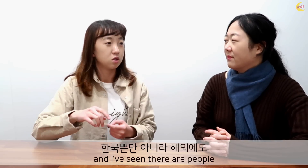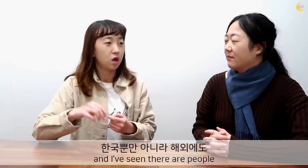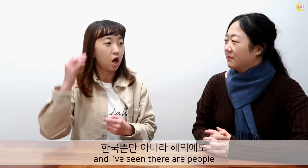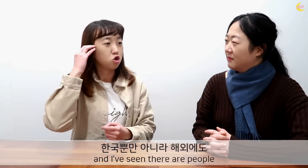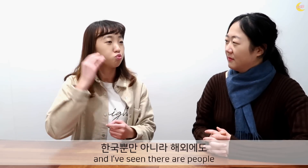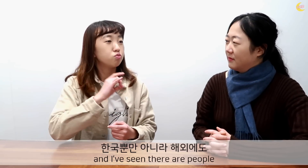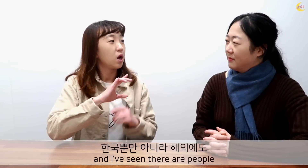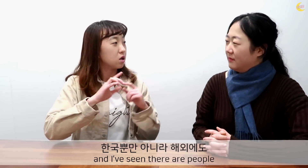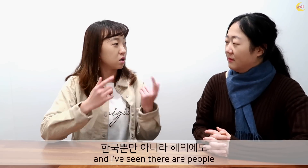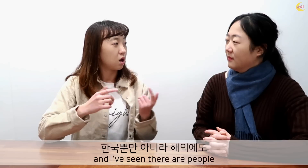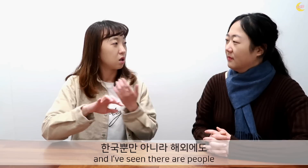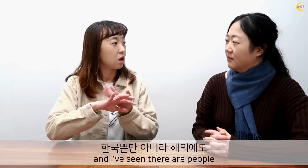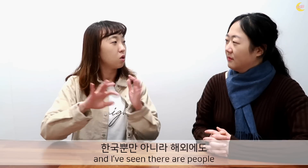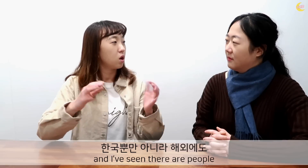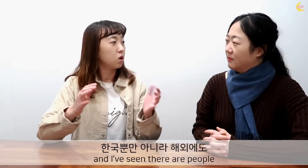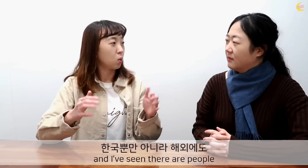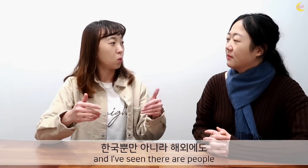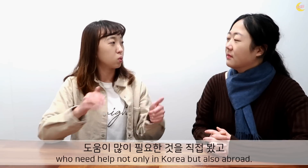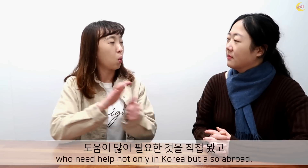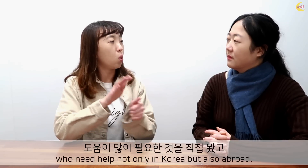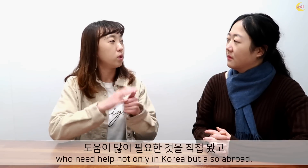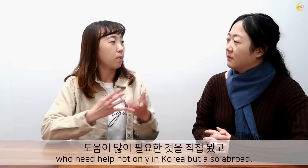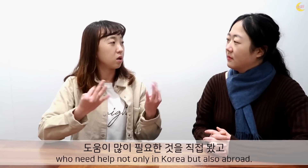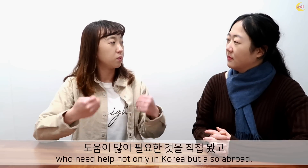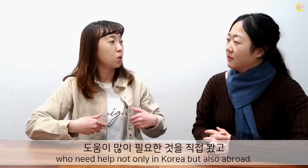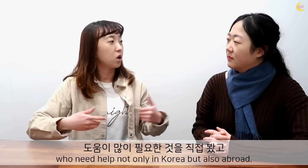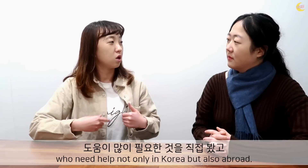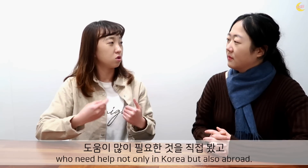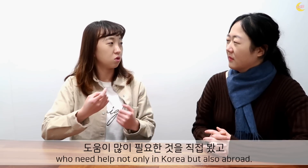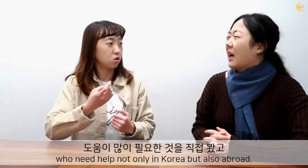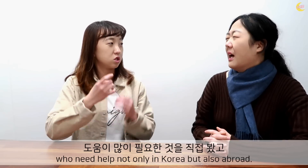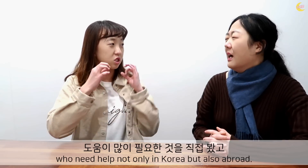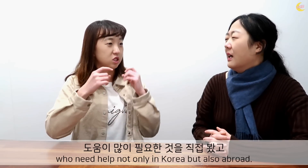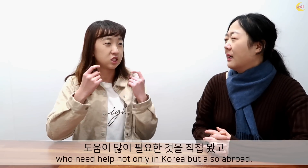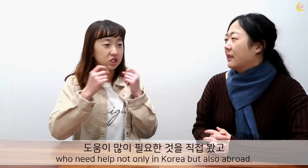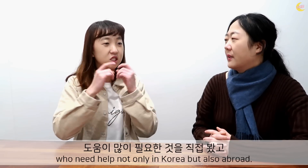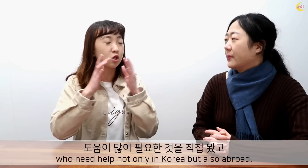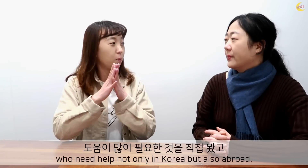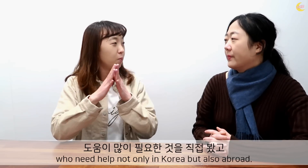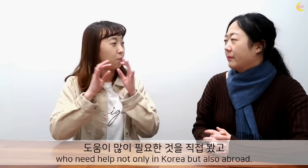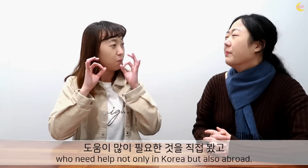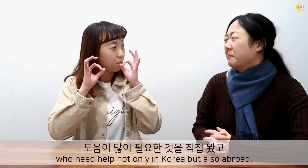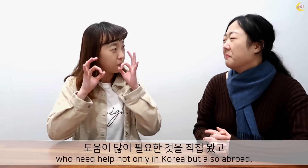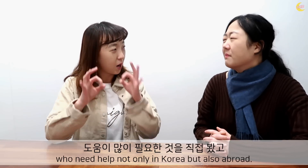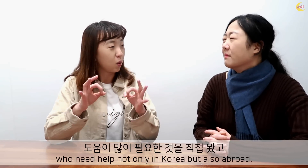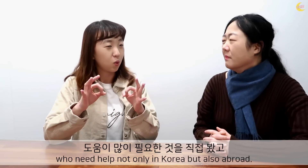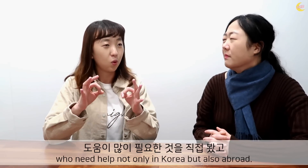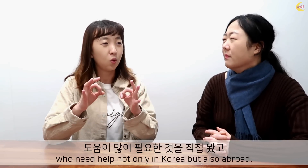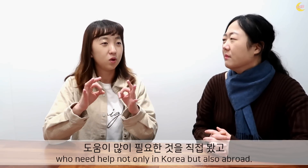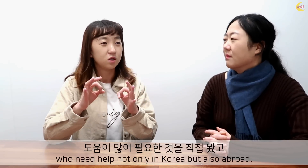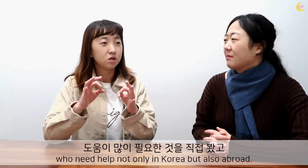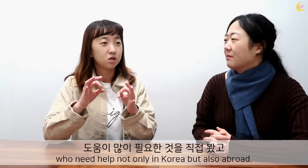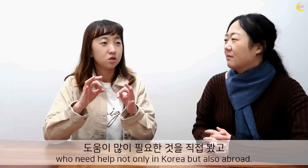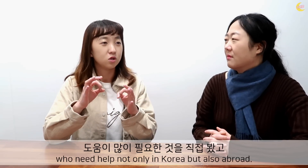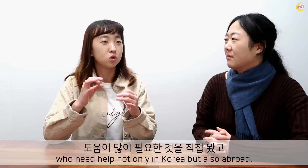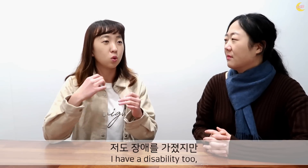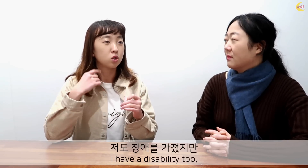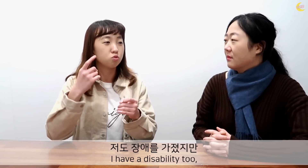and I’ve seen there are people who need help not only in Korea but also abroad.